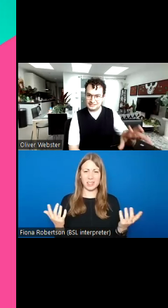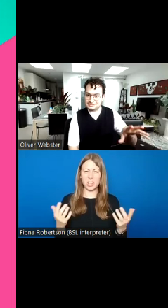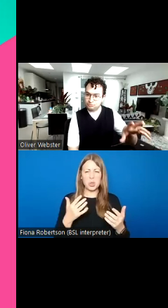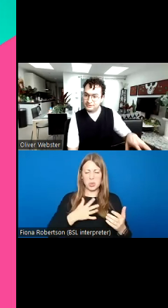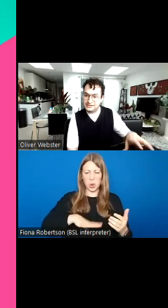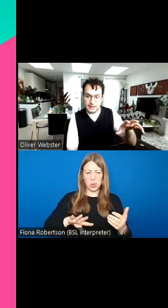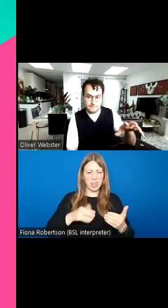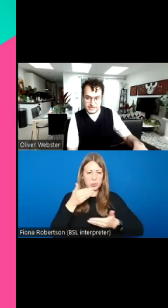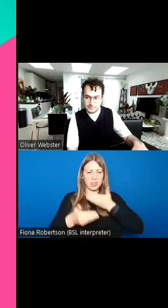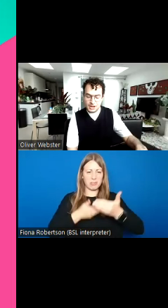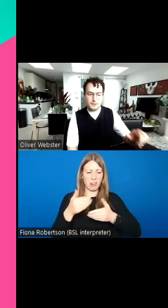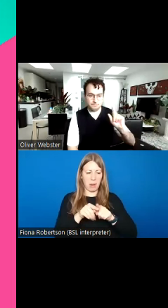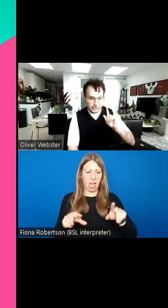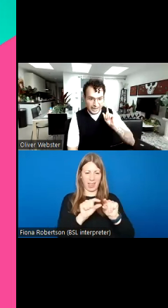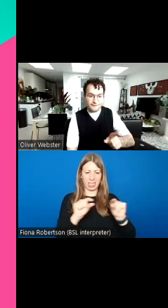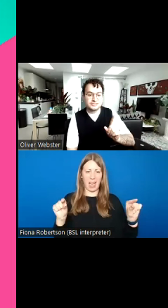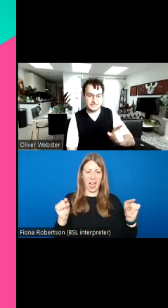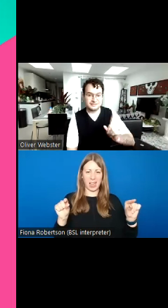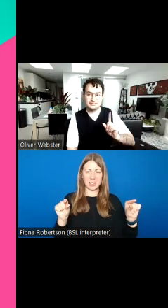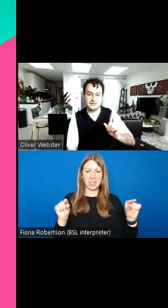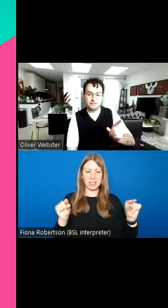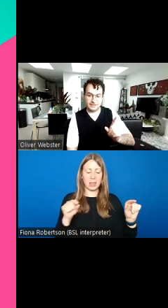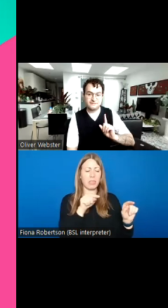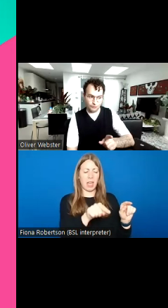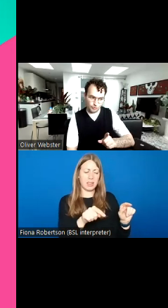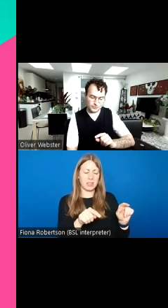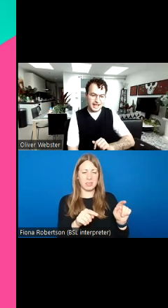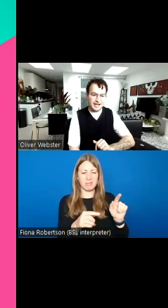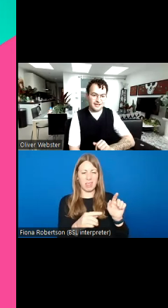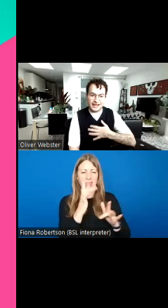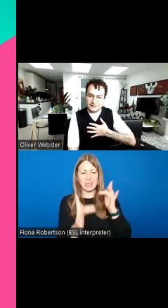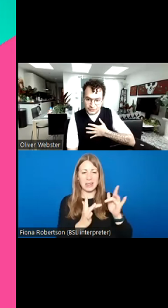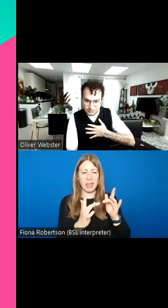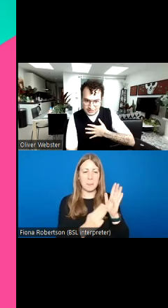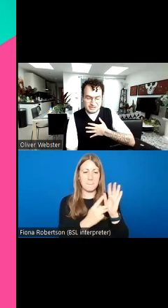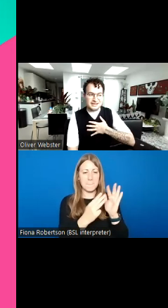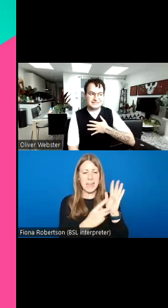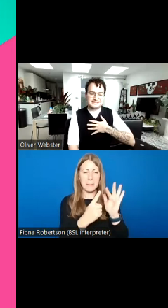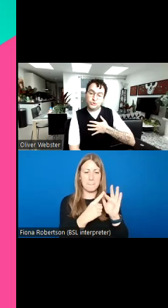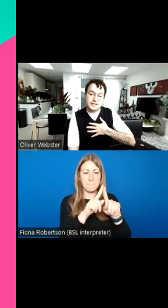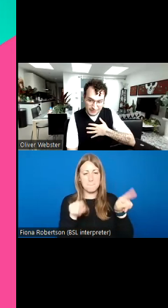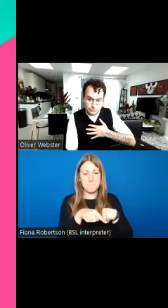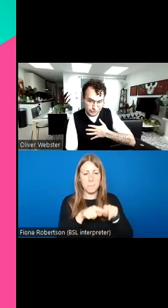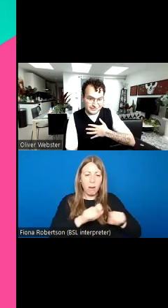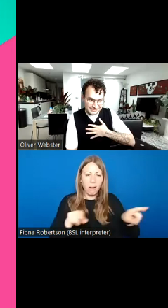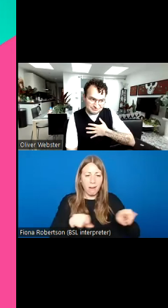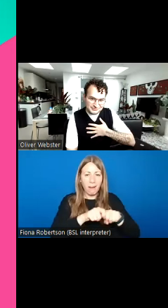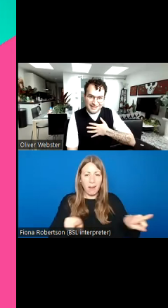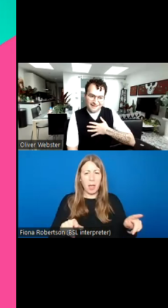This is probably a meme, but I have seen this kind of thing before. As a viewer, it's annoying and patronizing.